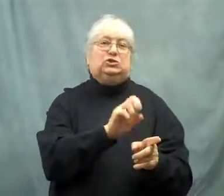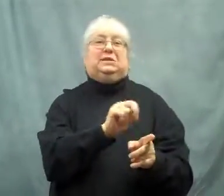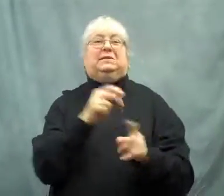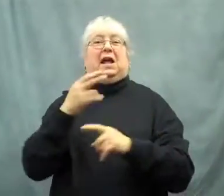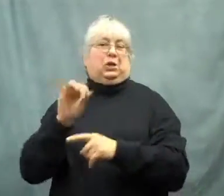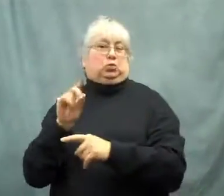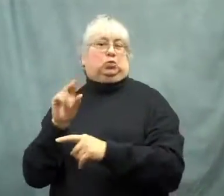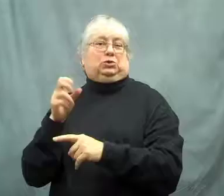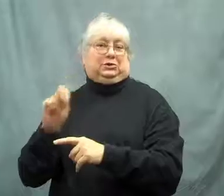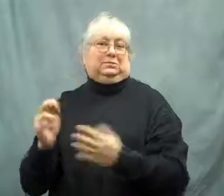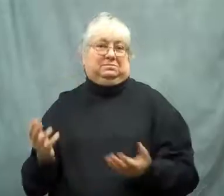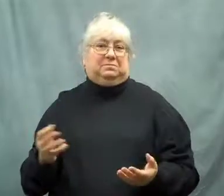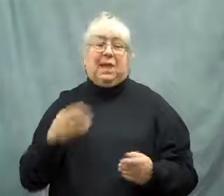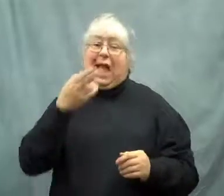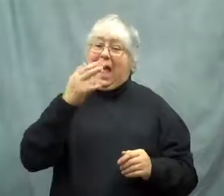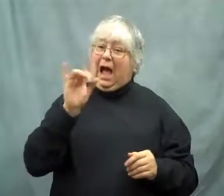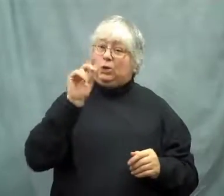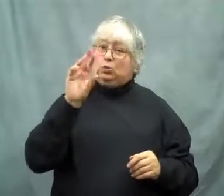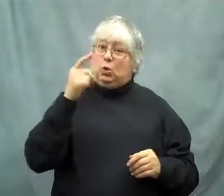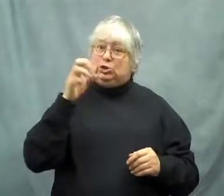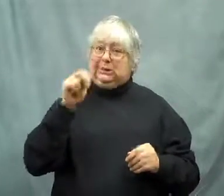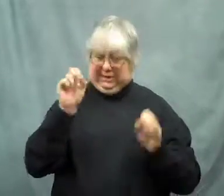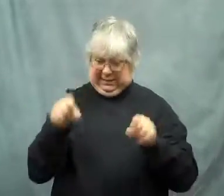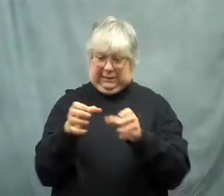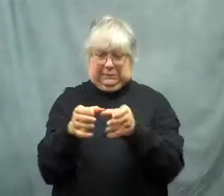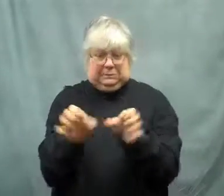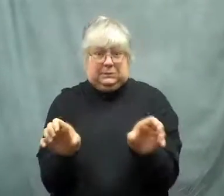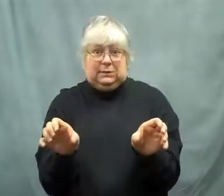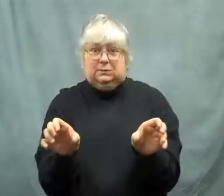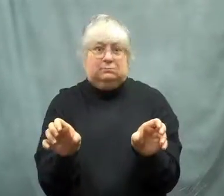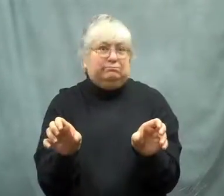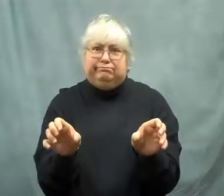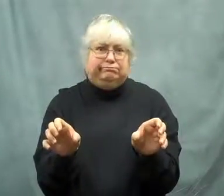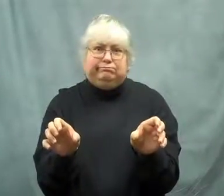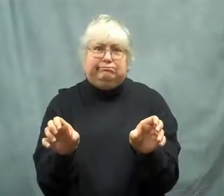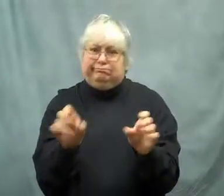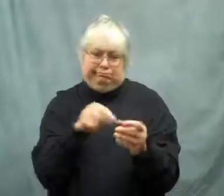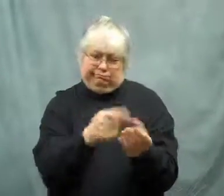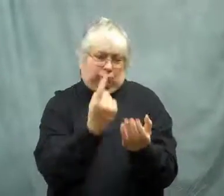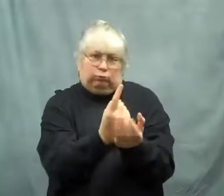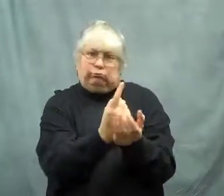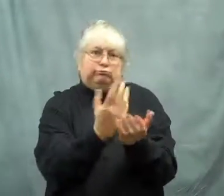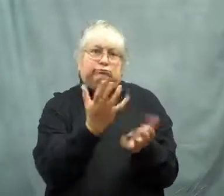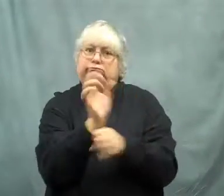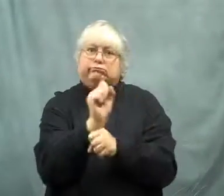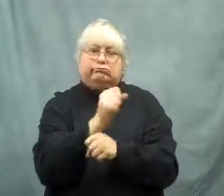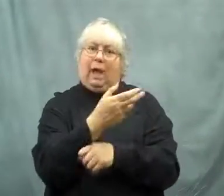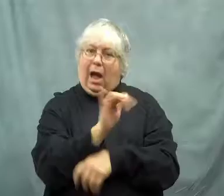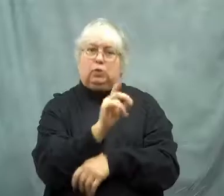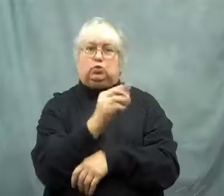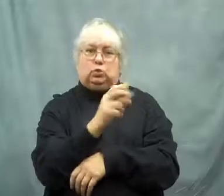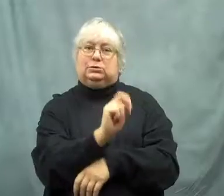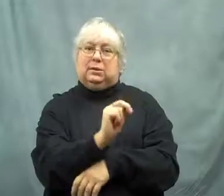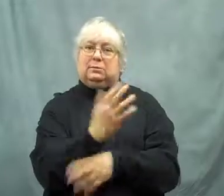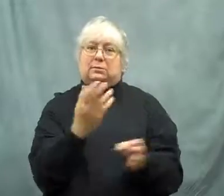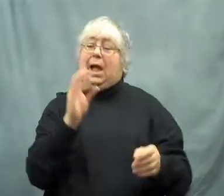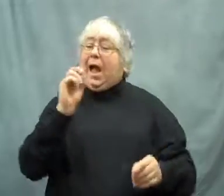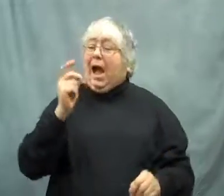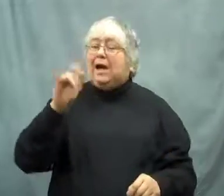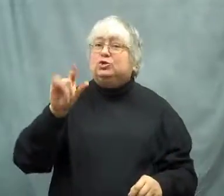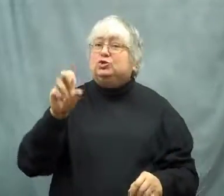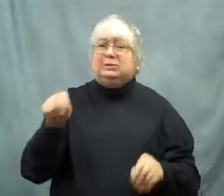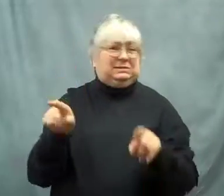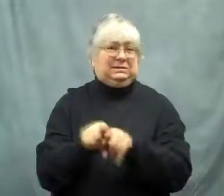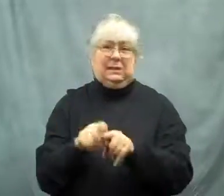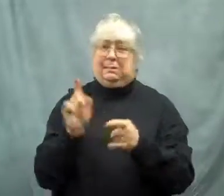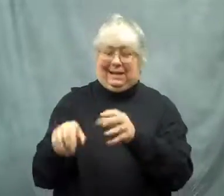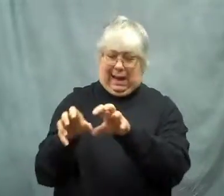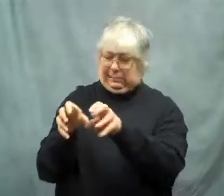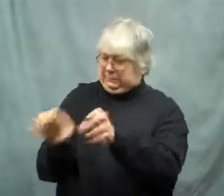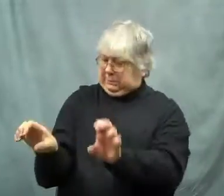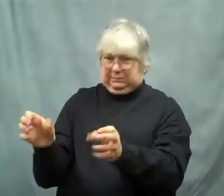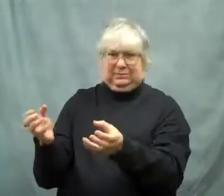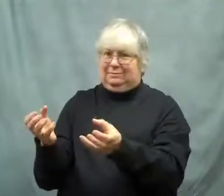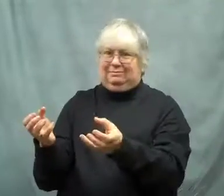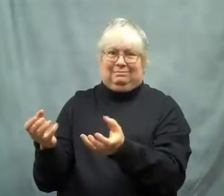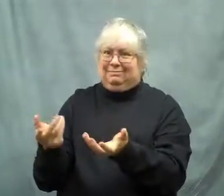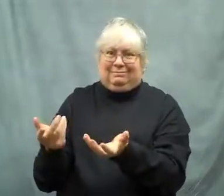Most have names, oxygen, hydrogen, uranium, iron.